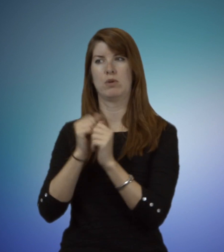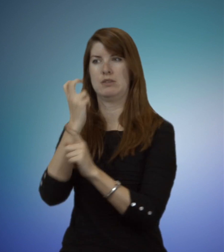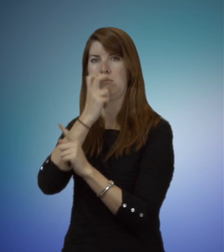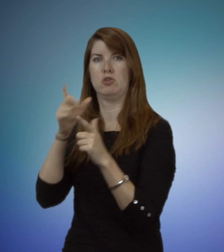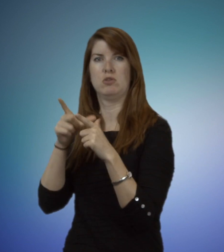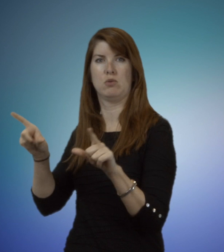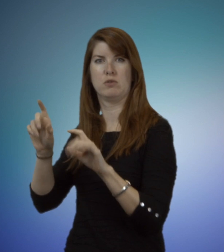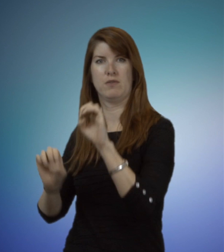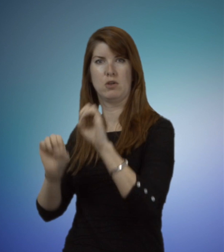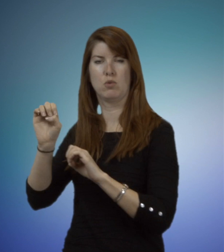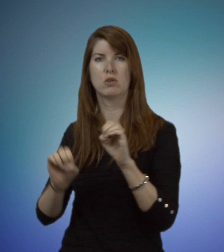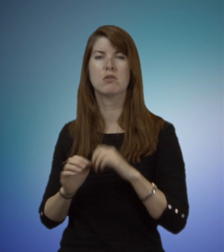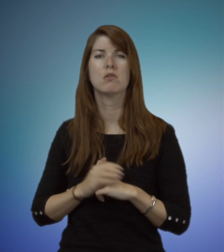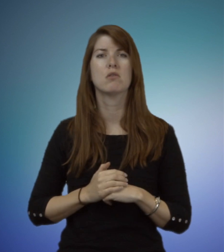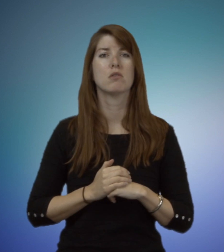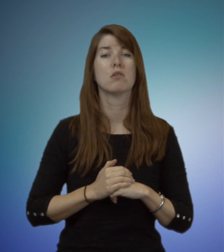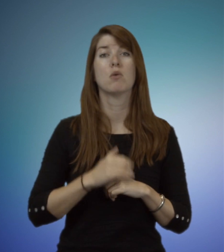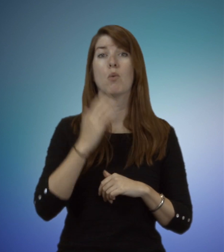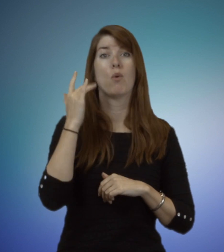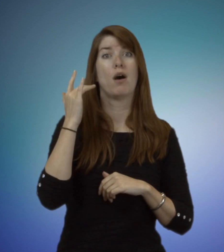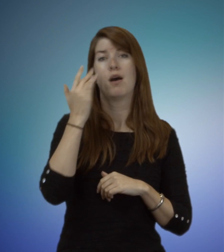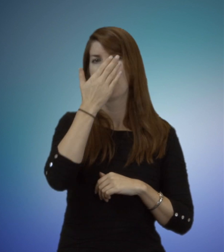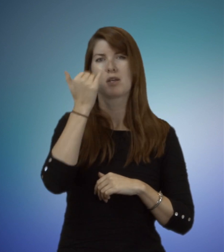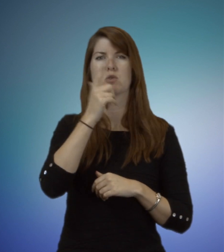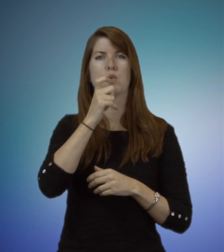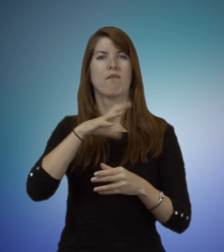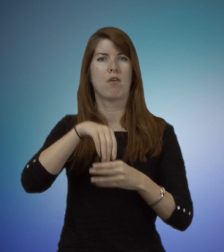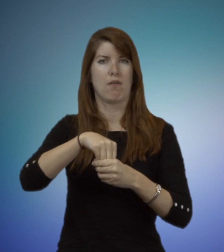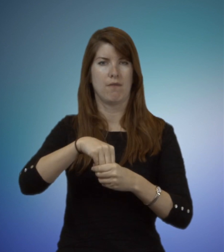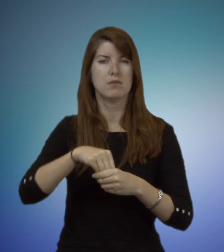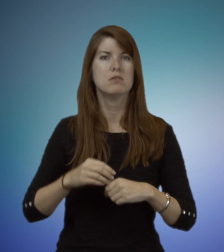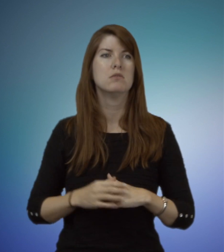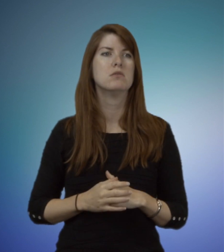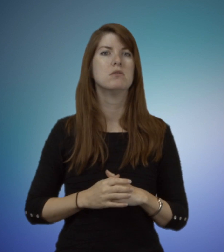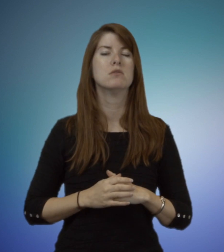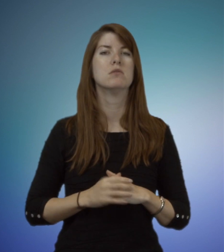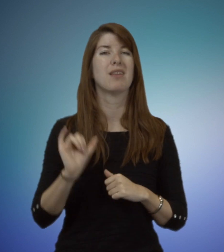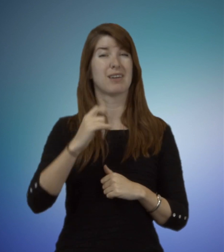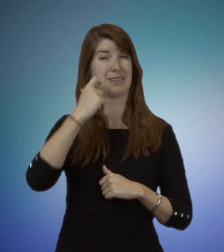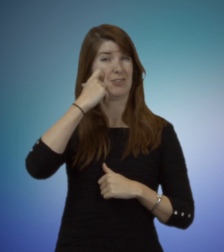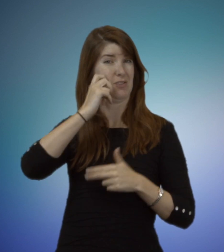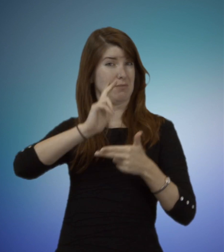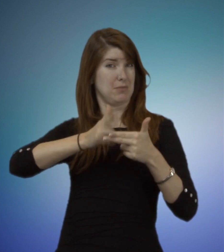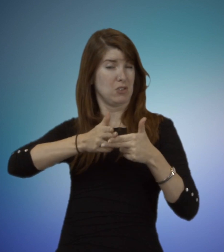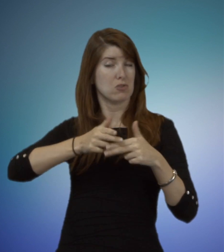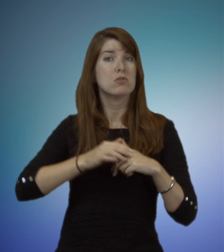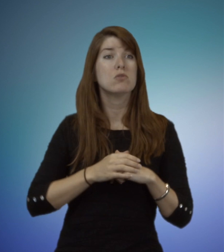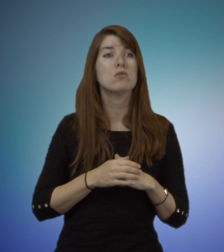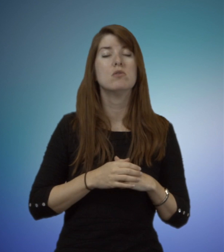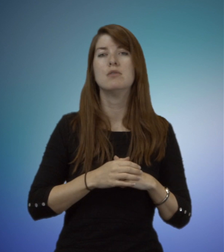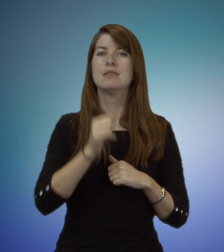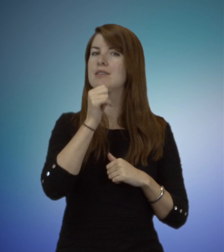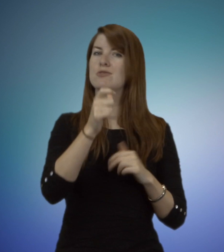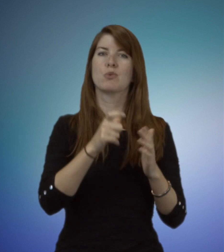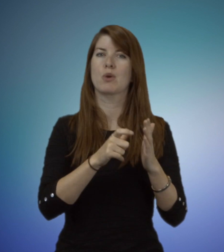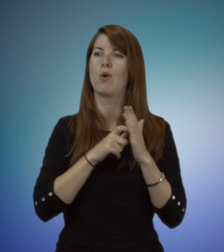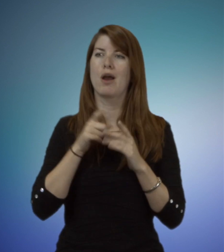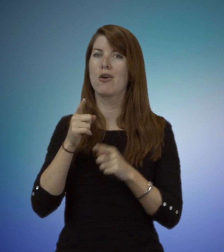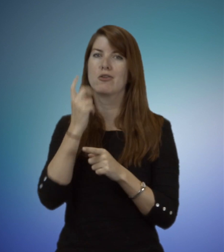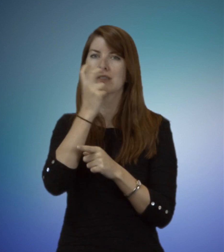and this is partly because of who is involved. Like I just mentioned, it is not required that a speech pathologist be the one